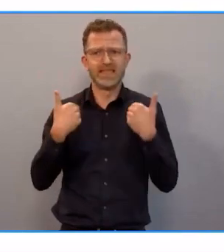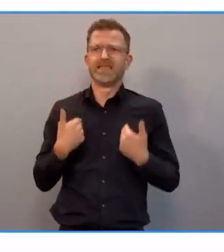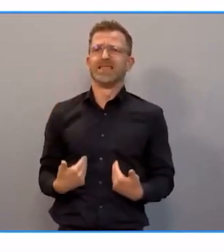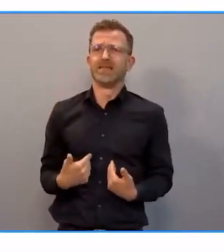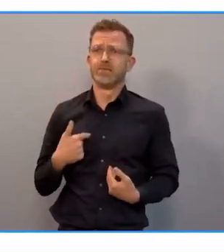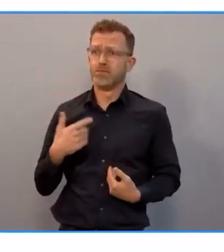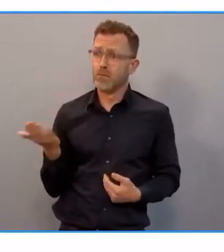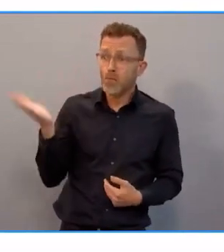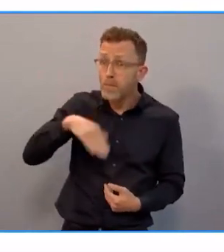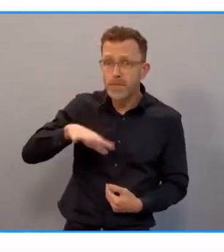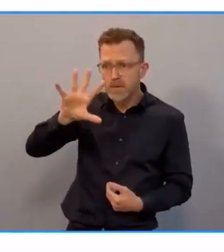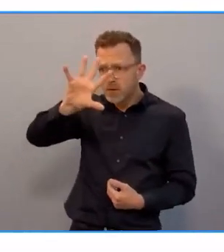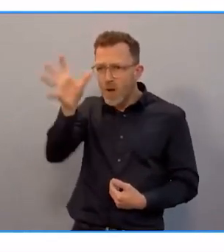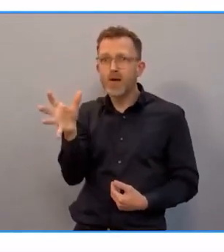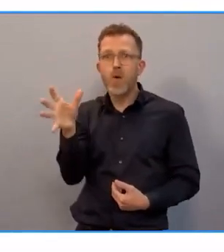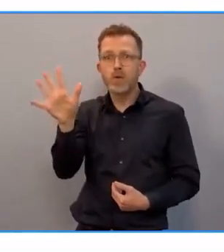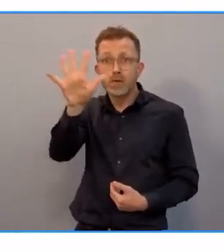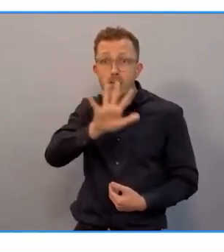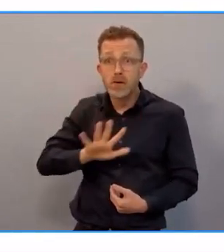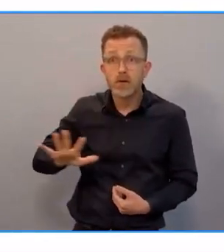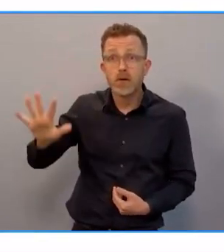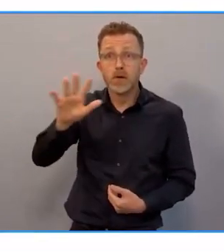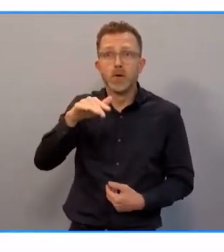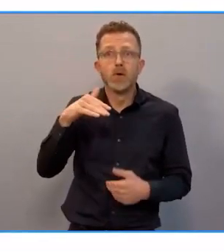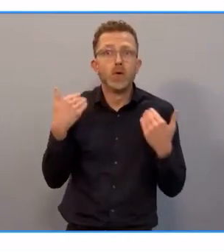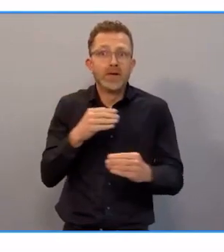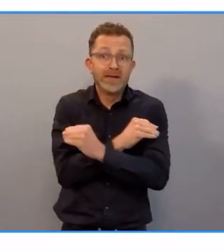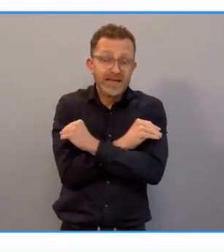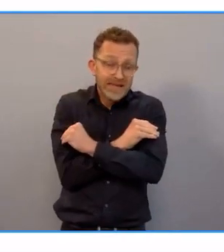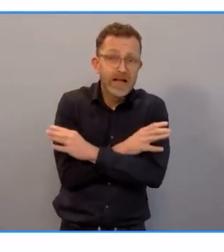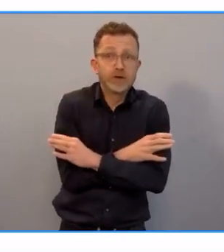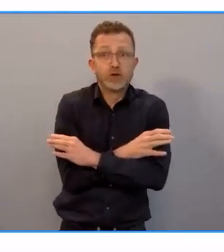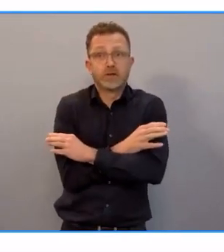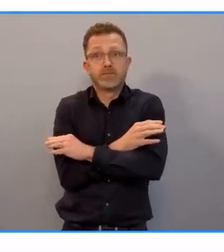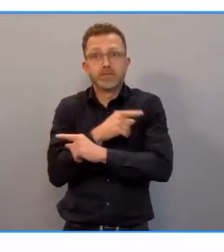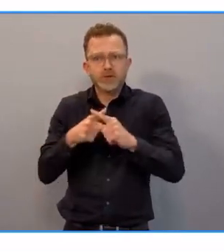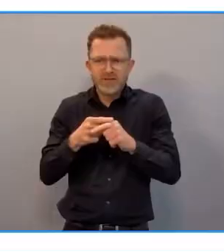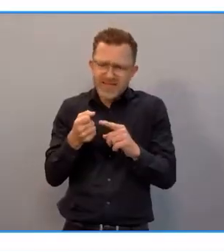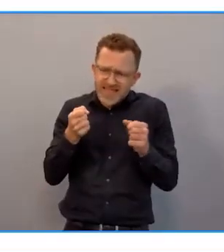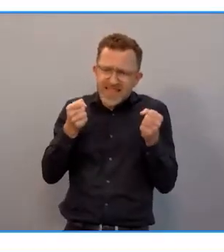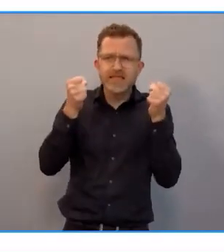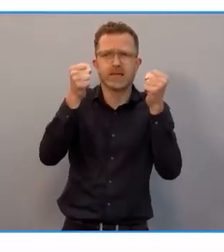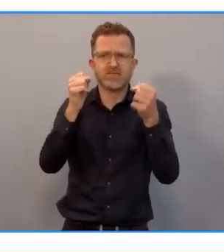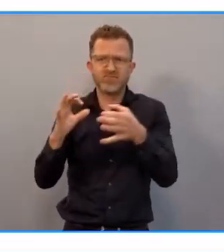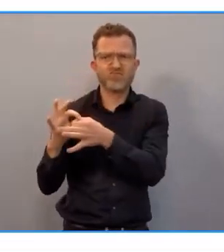and where women with disabilities have long been fighting for